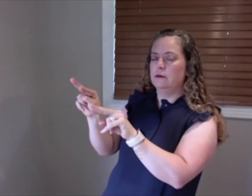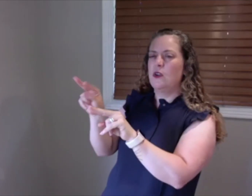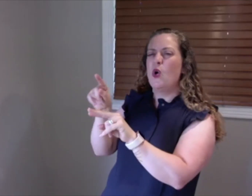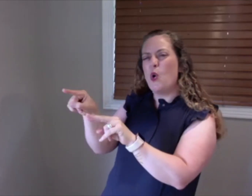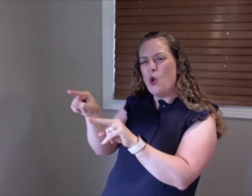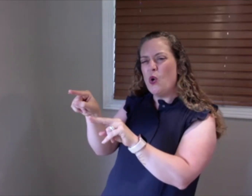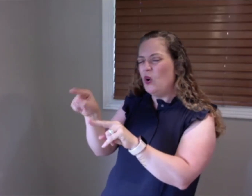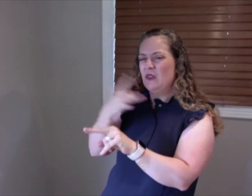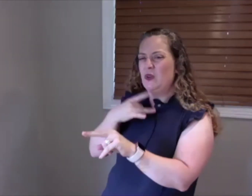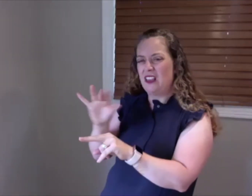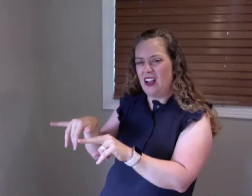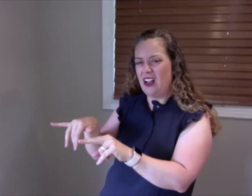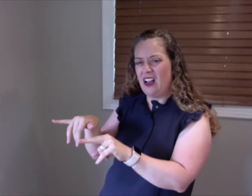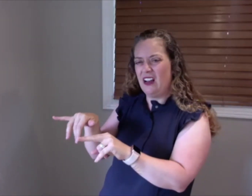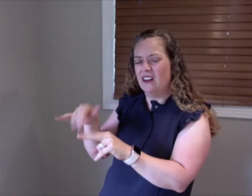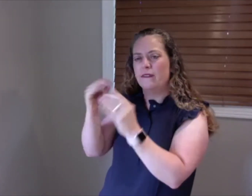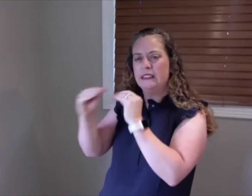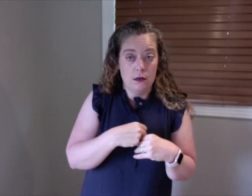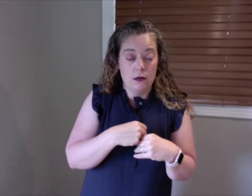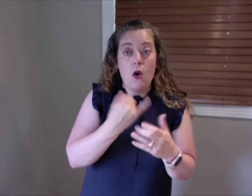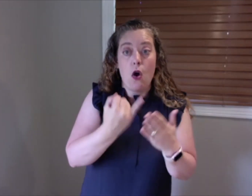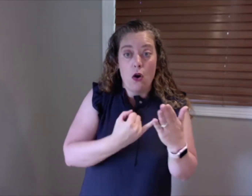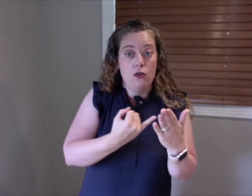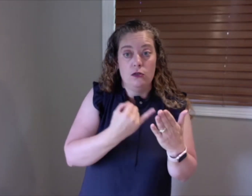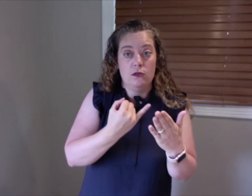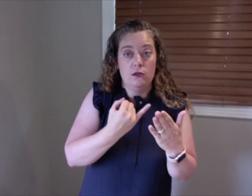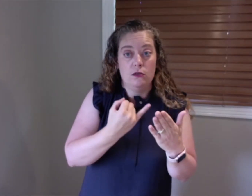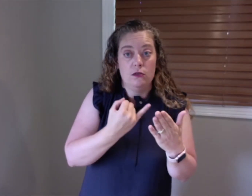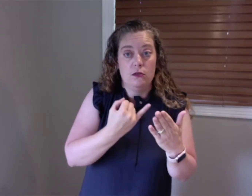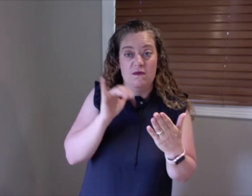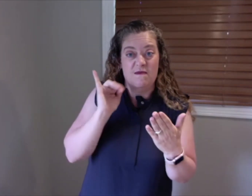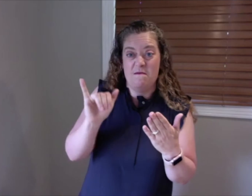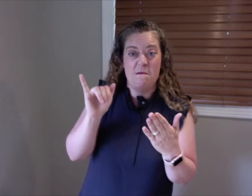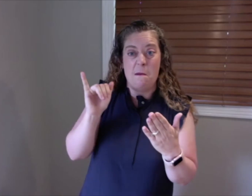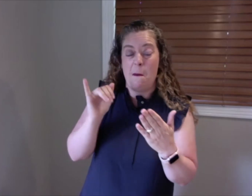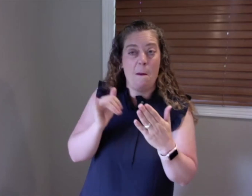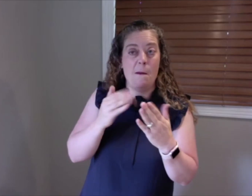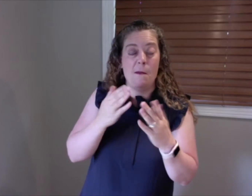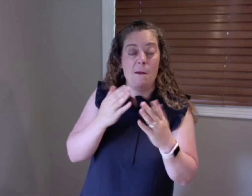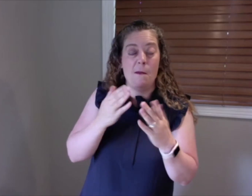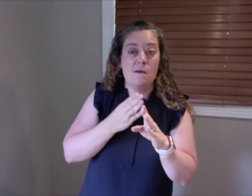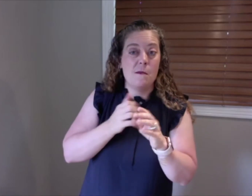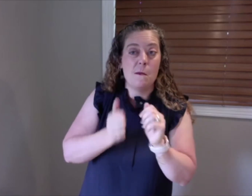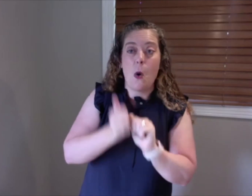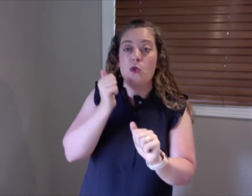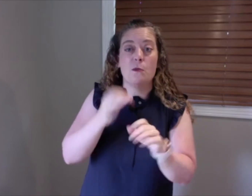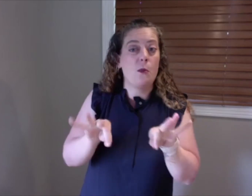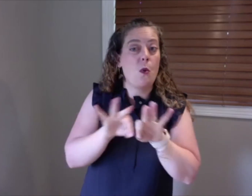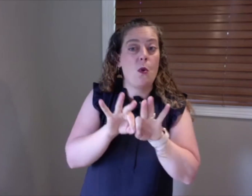and I would recognize things that I didn't care for and wanted to fix